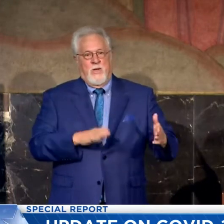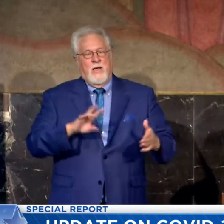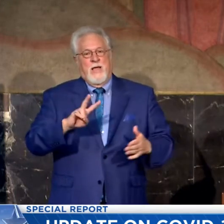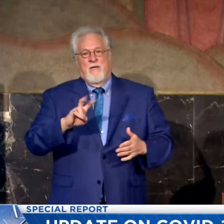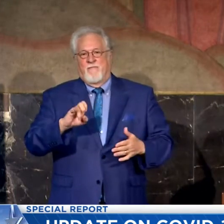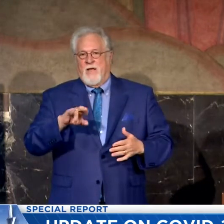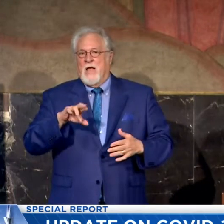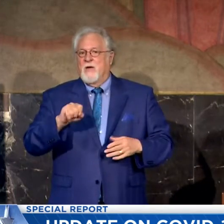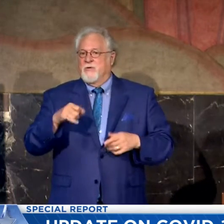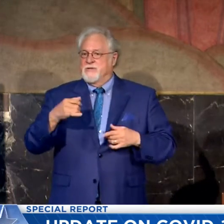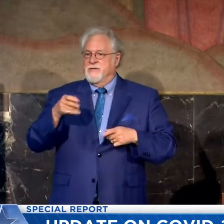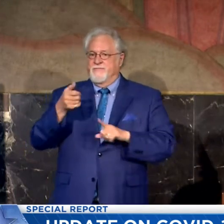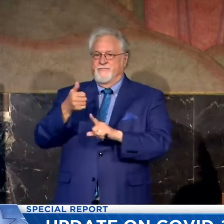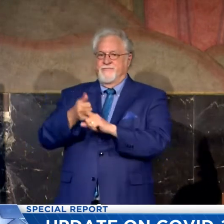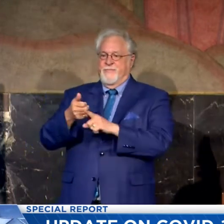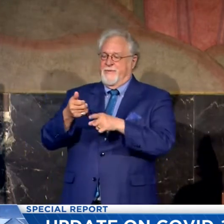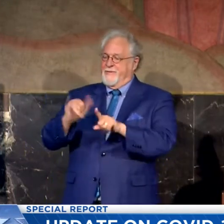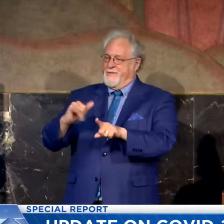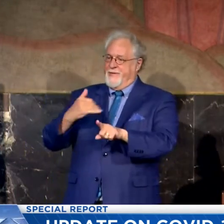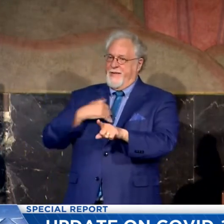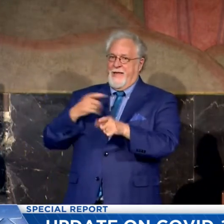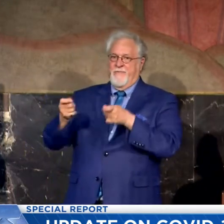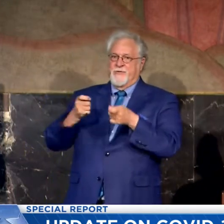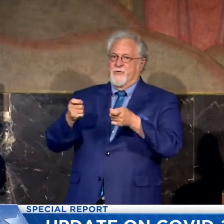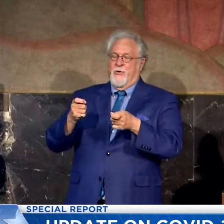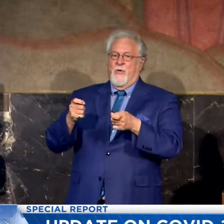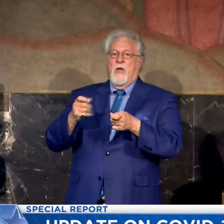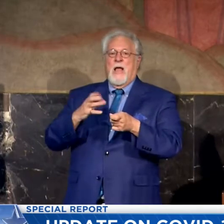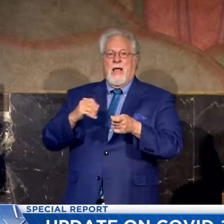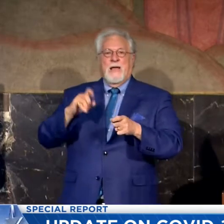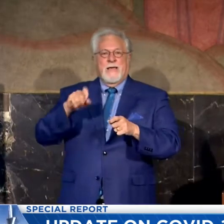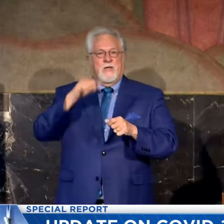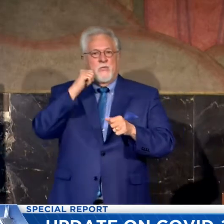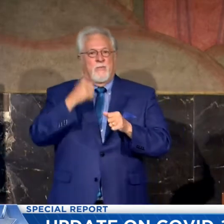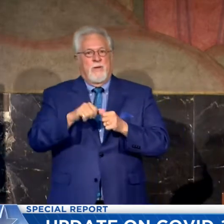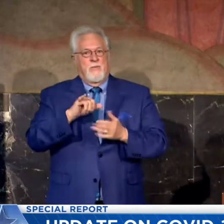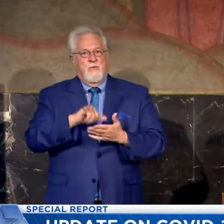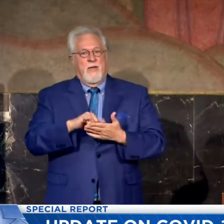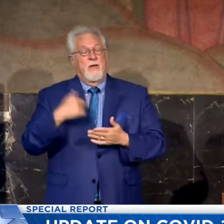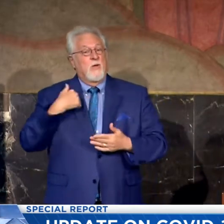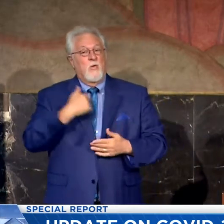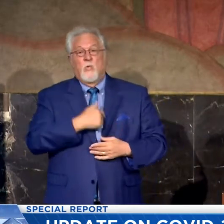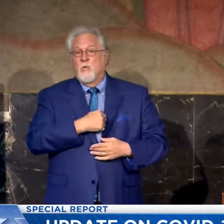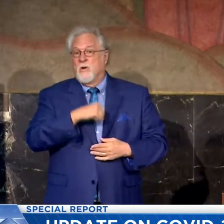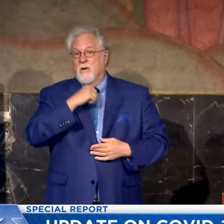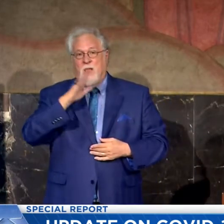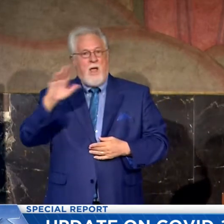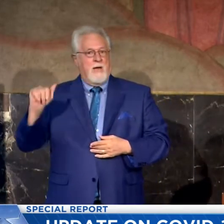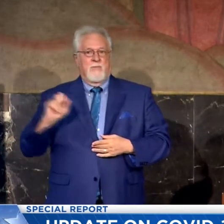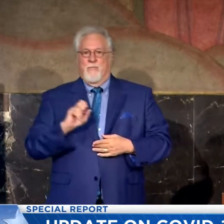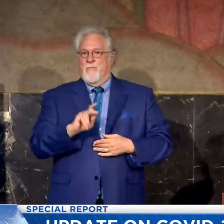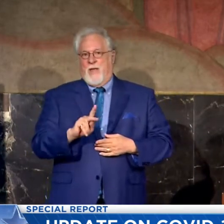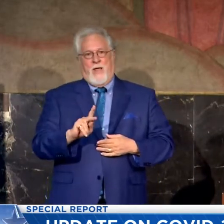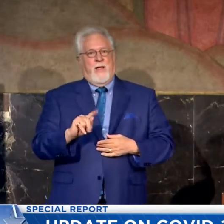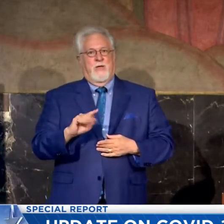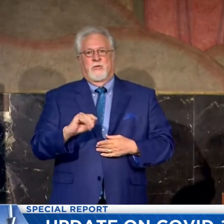.I WILL TELL YOU THAT WE ARE DOING MUCH BETTER. IN MANY WAYS, THE VIRUS IS